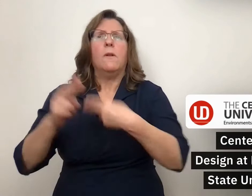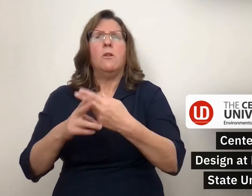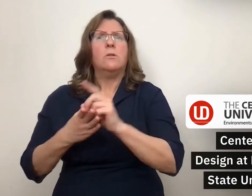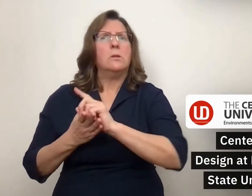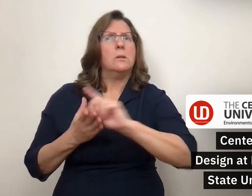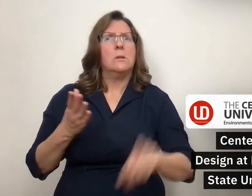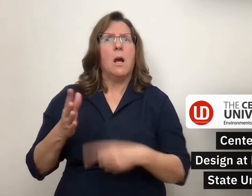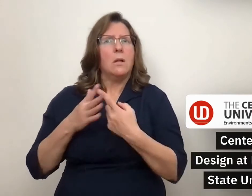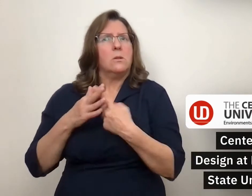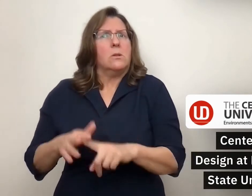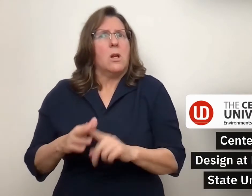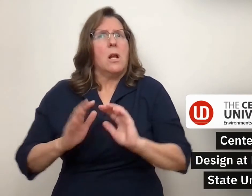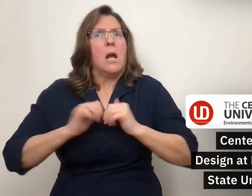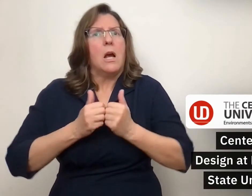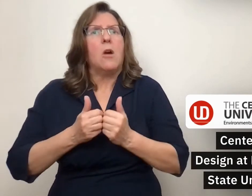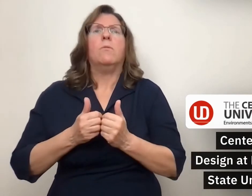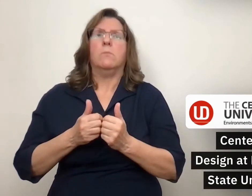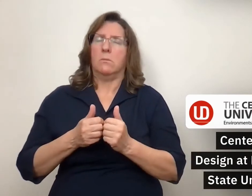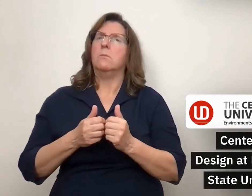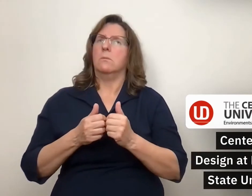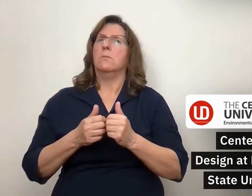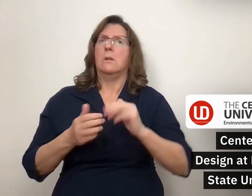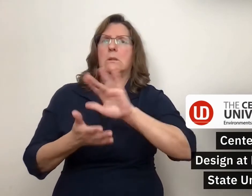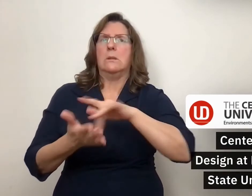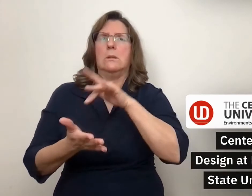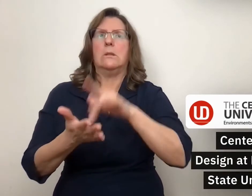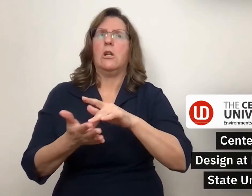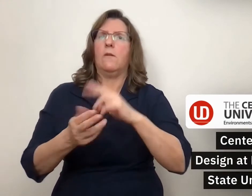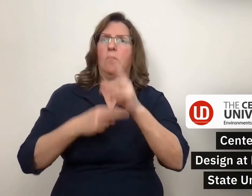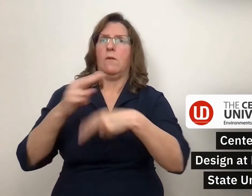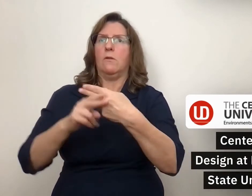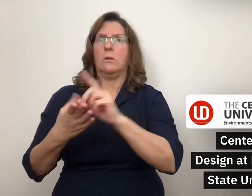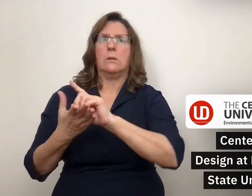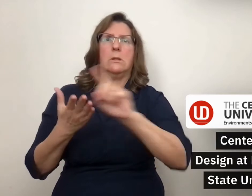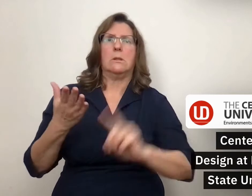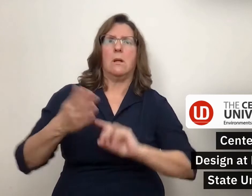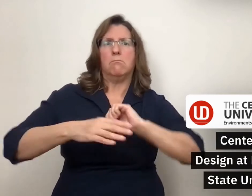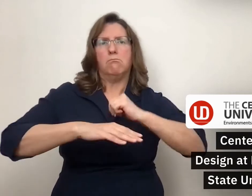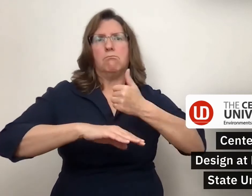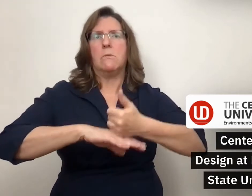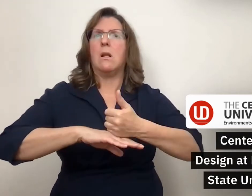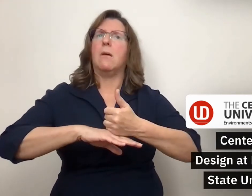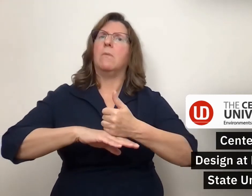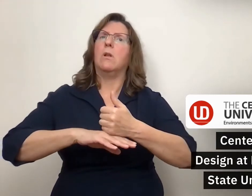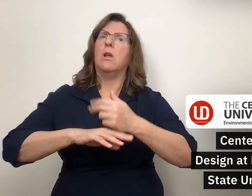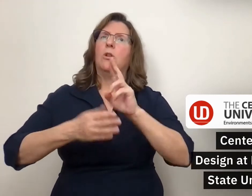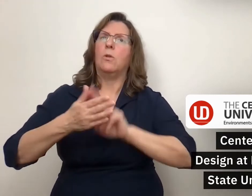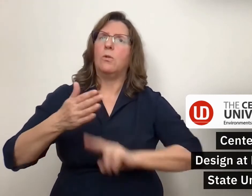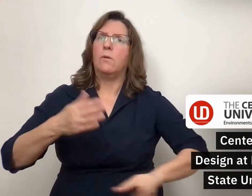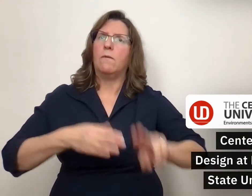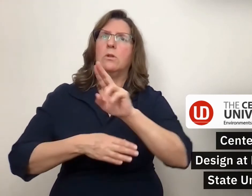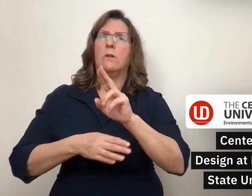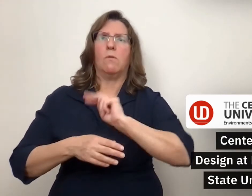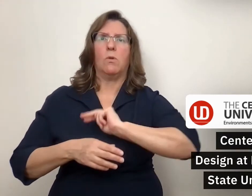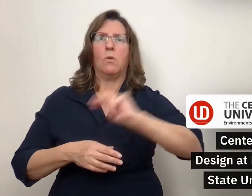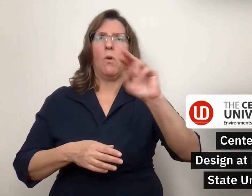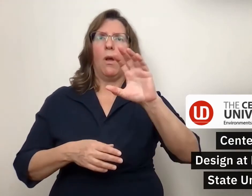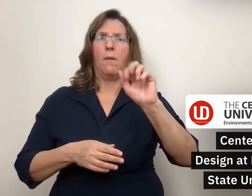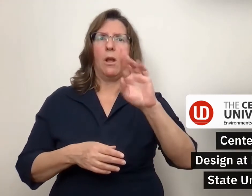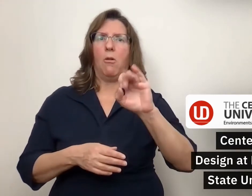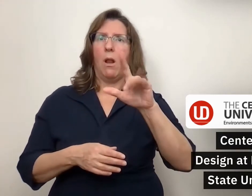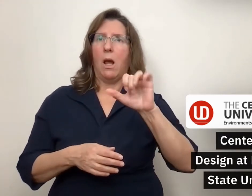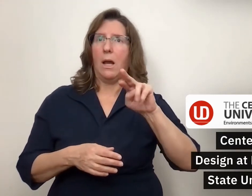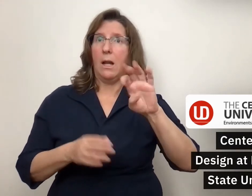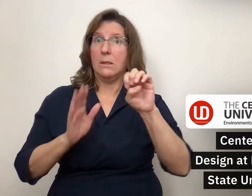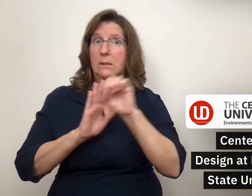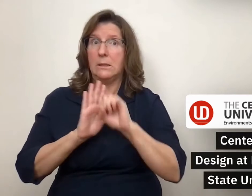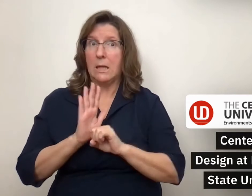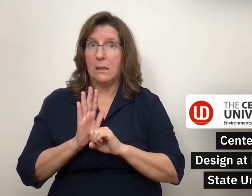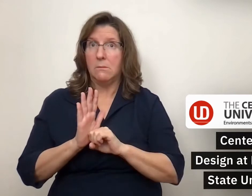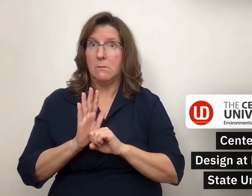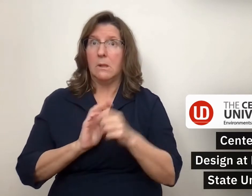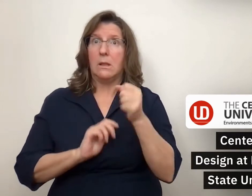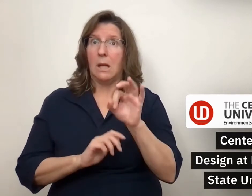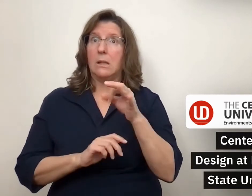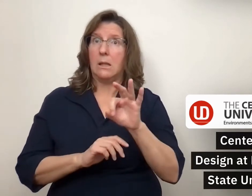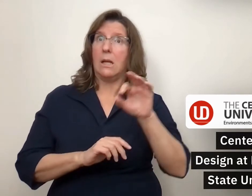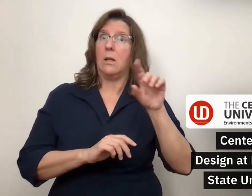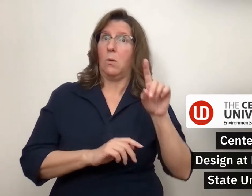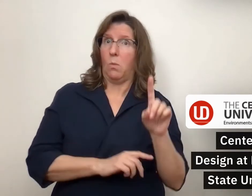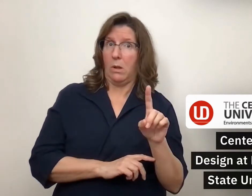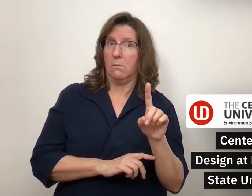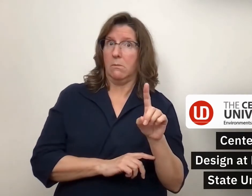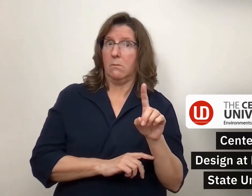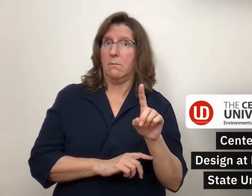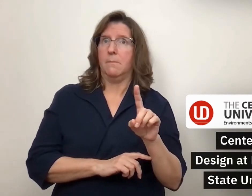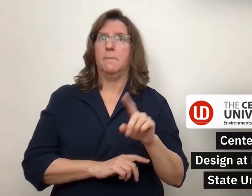The theory of universal design originated at North Carolina State University in 1991.